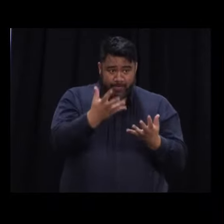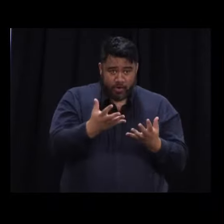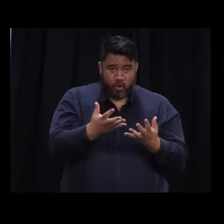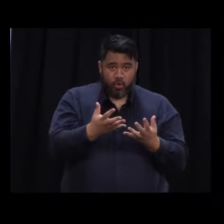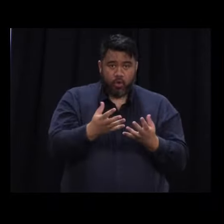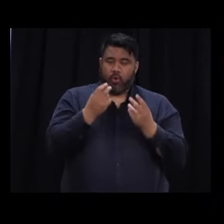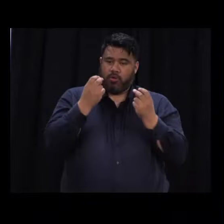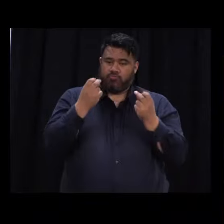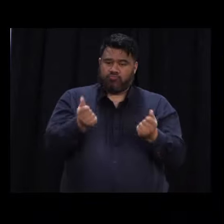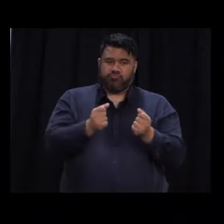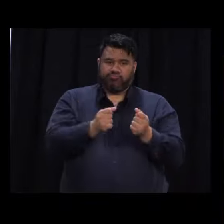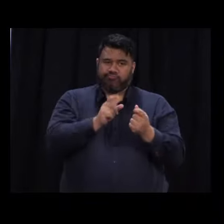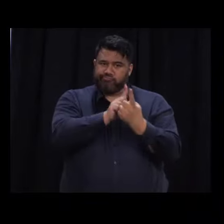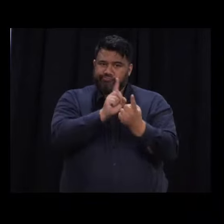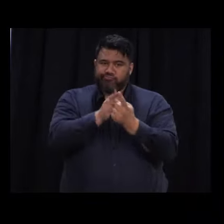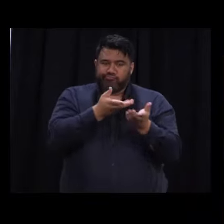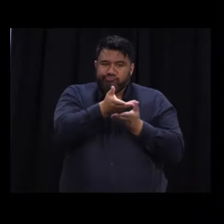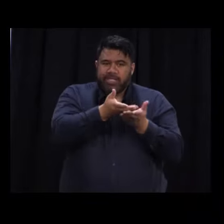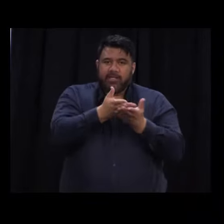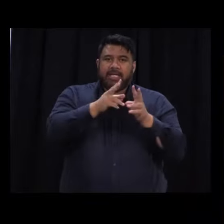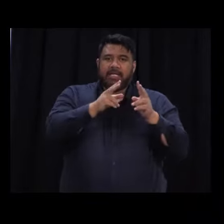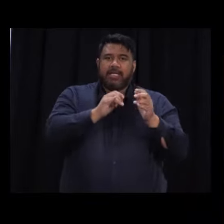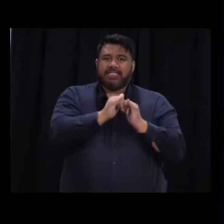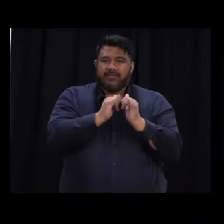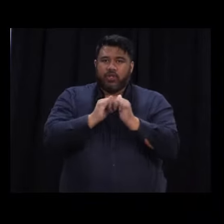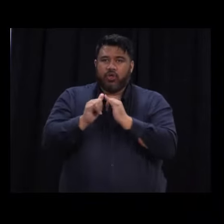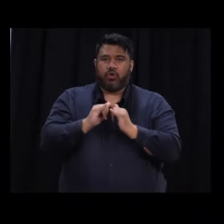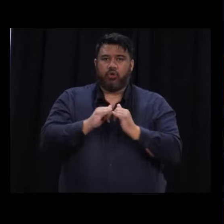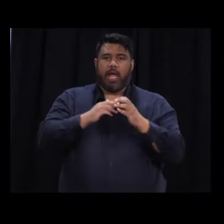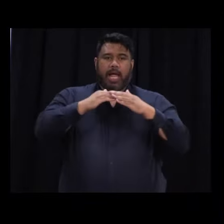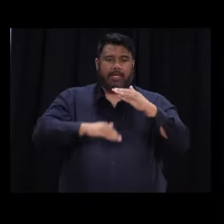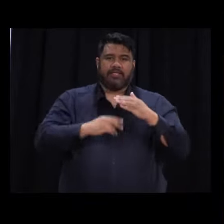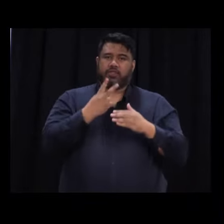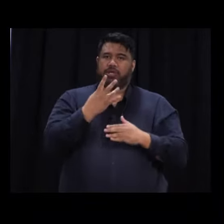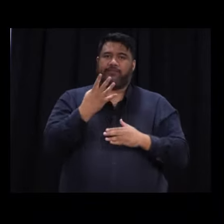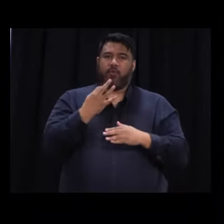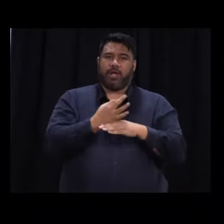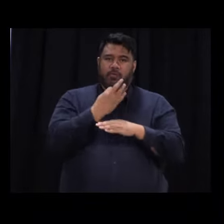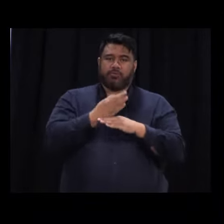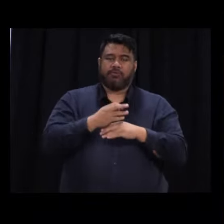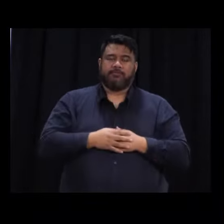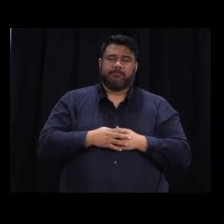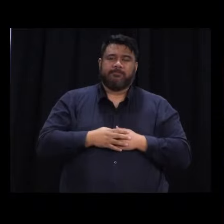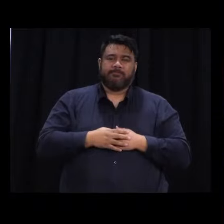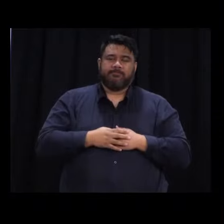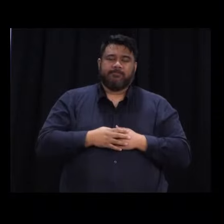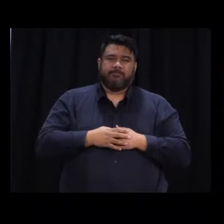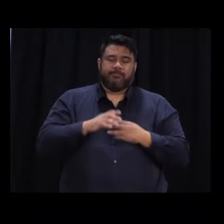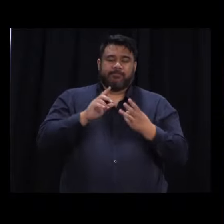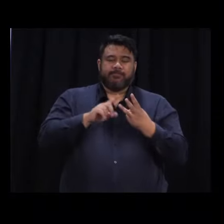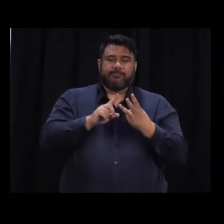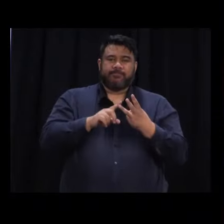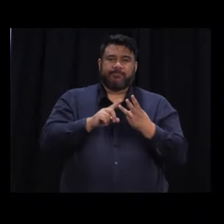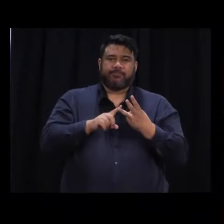other metrix. 100% is the time from notification to case interviewed. All of our cases